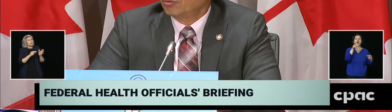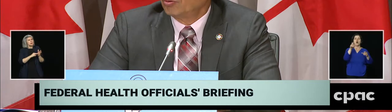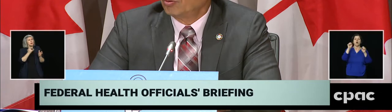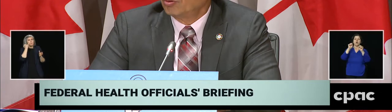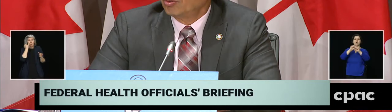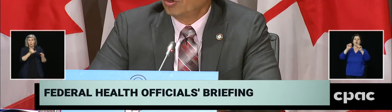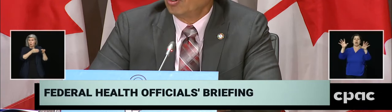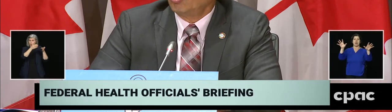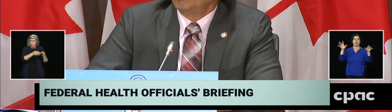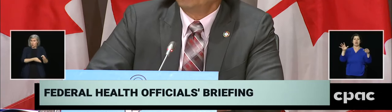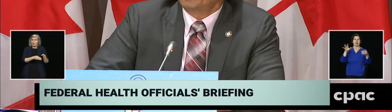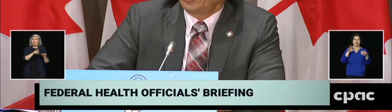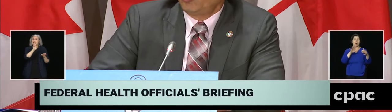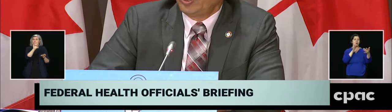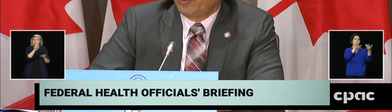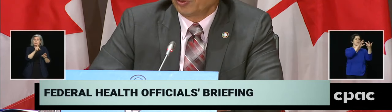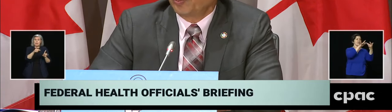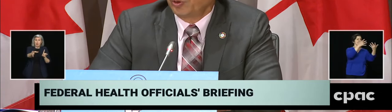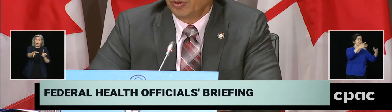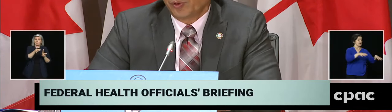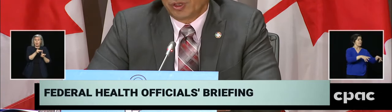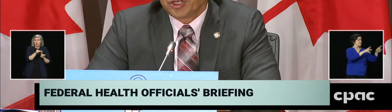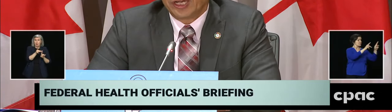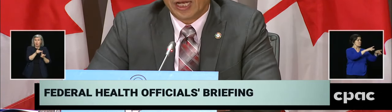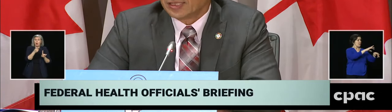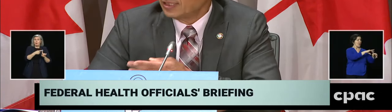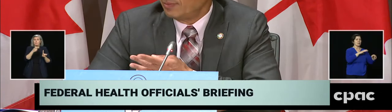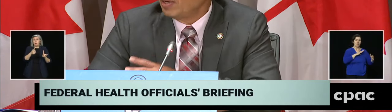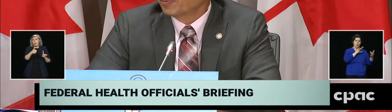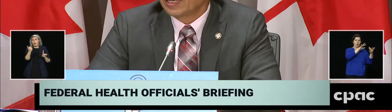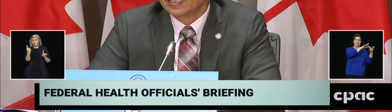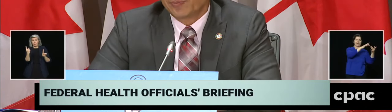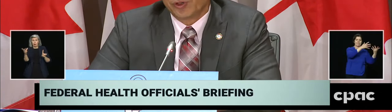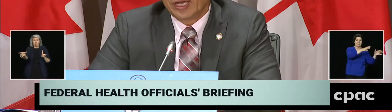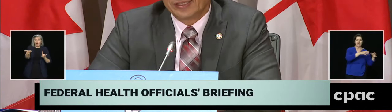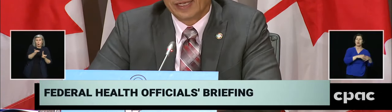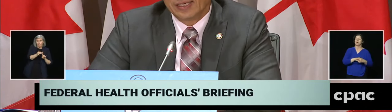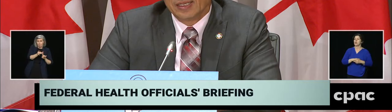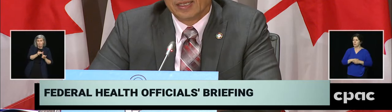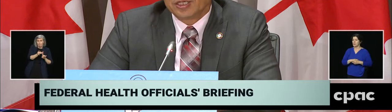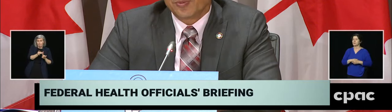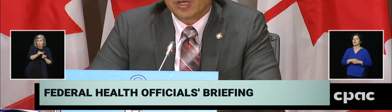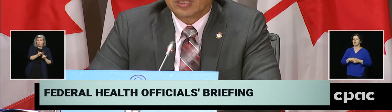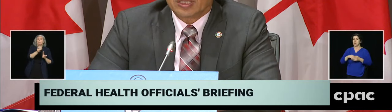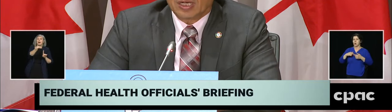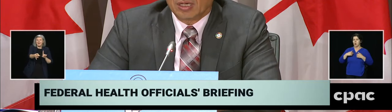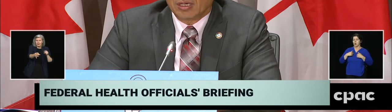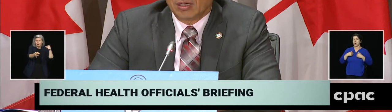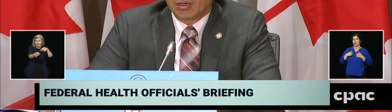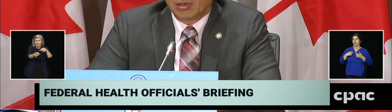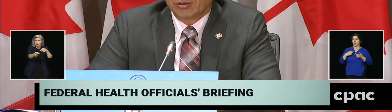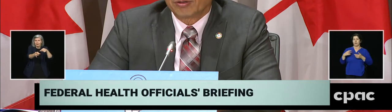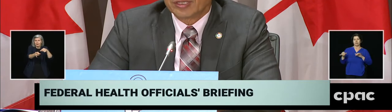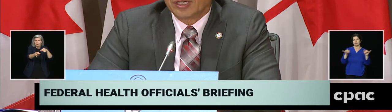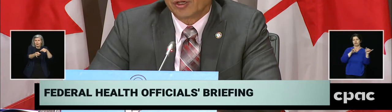OF COVID-19. OH, YOU MEAN A CONTACT OF THE PERSON. (Question by Media): A